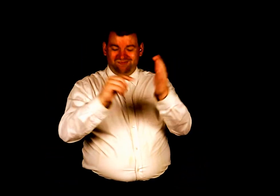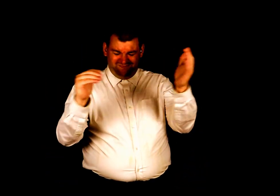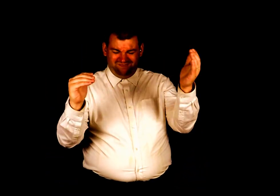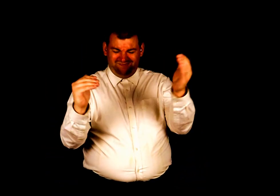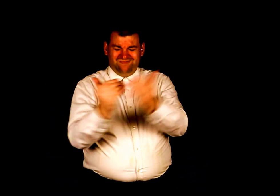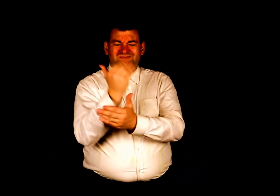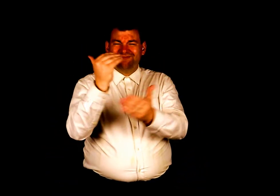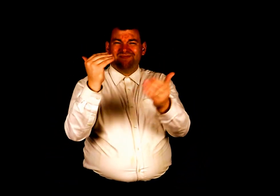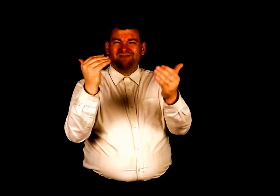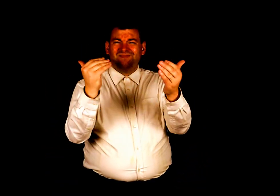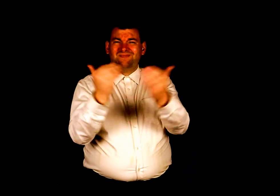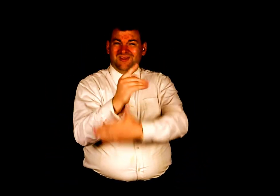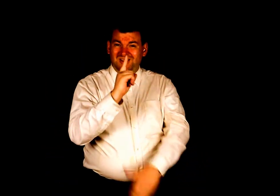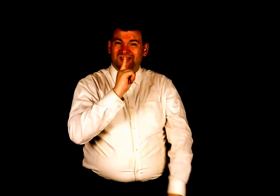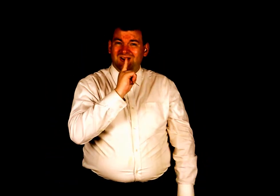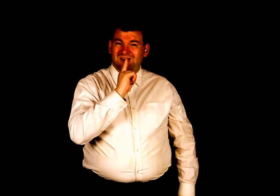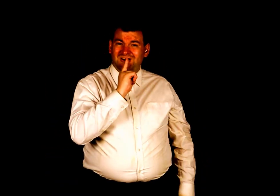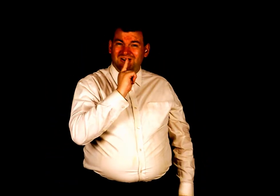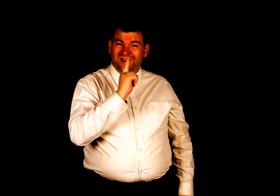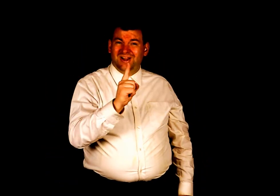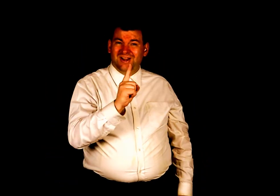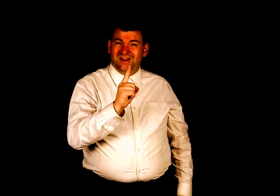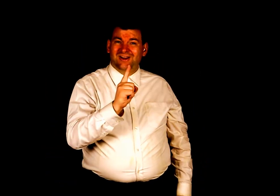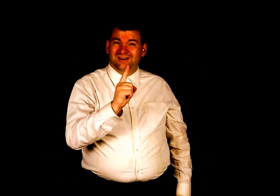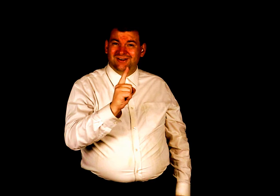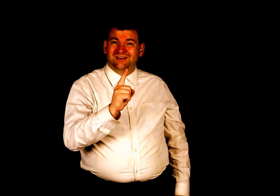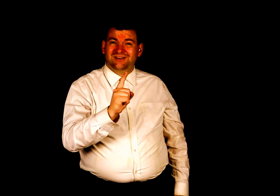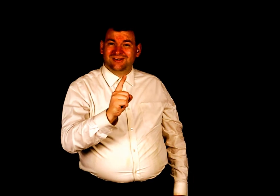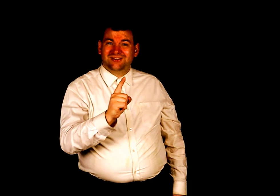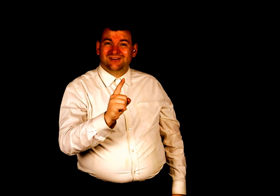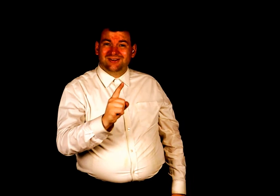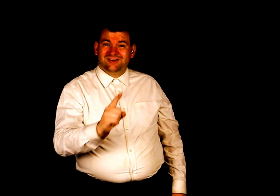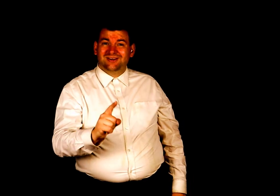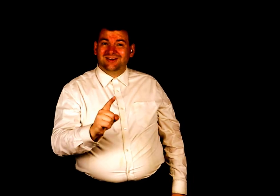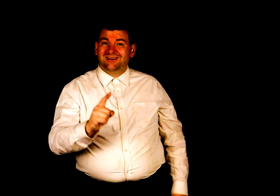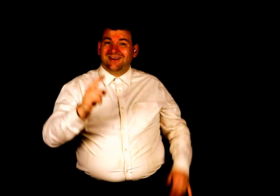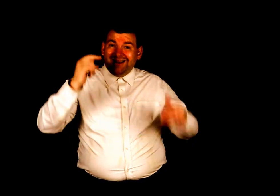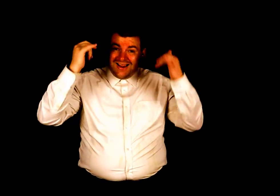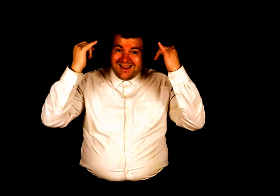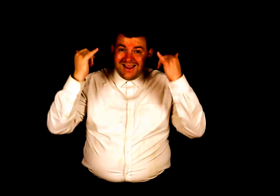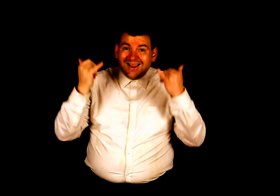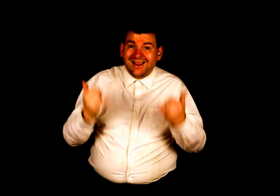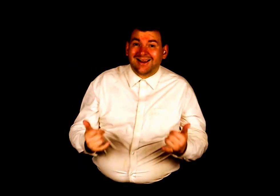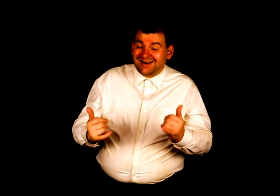saw this new surety.